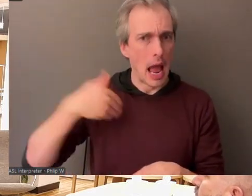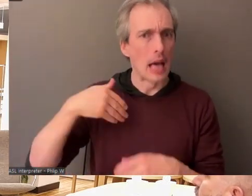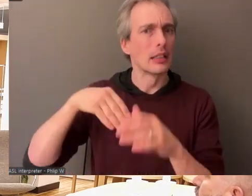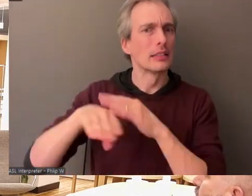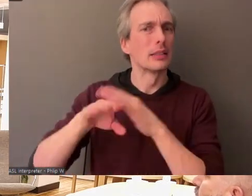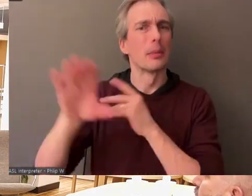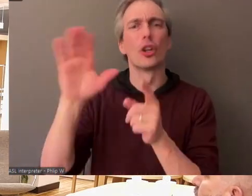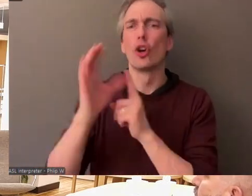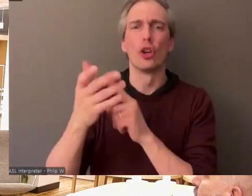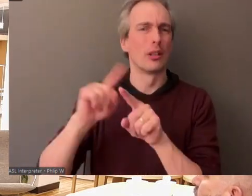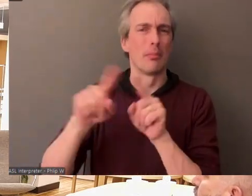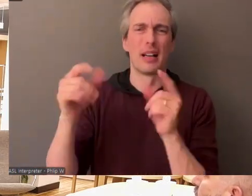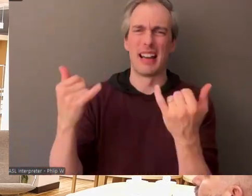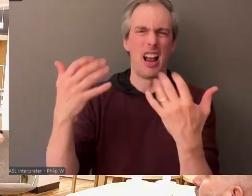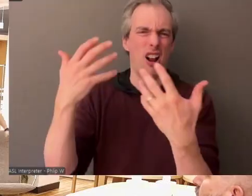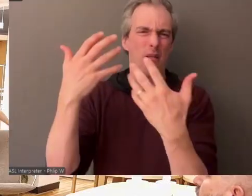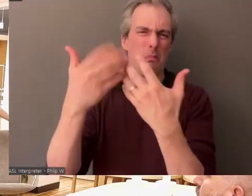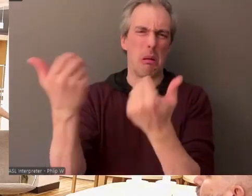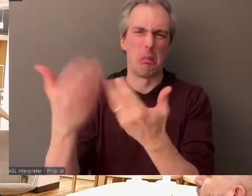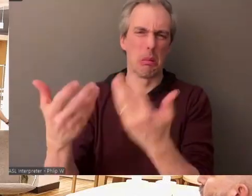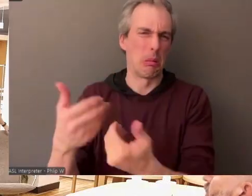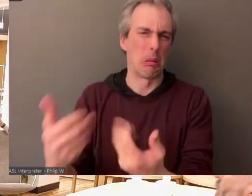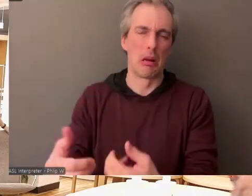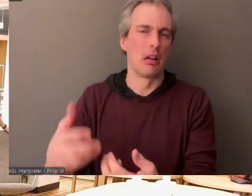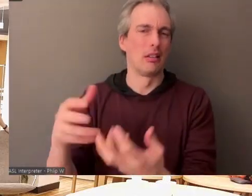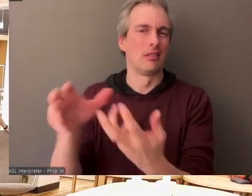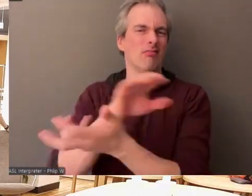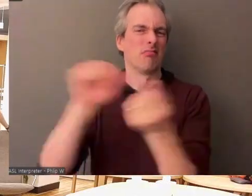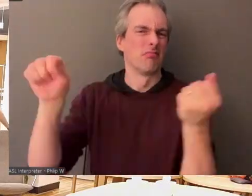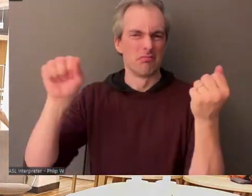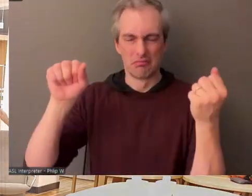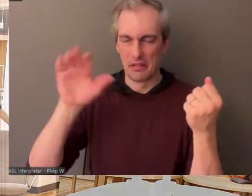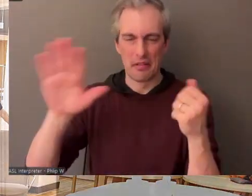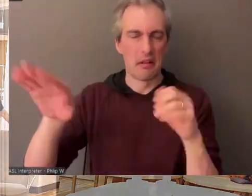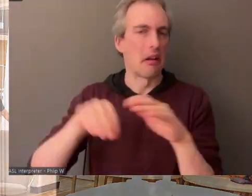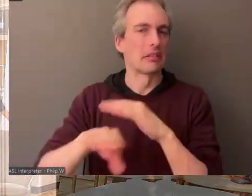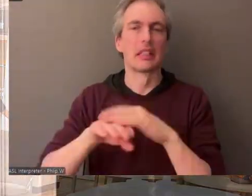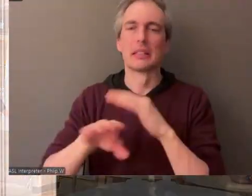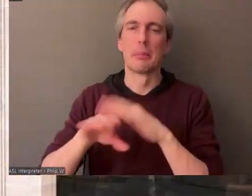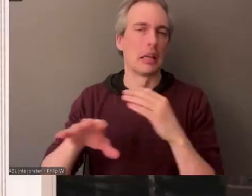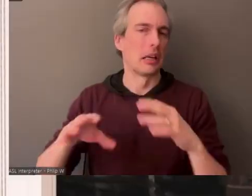It seems like they're tearing down their accessibility culture that was in the process of being made. Oof. Yeah.